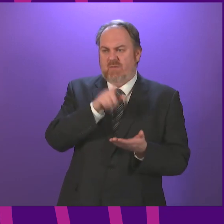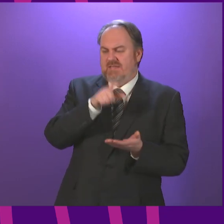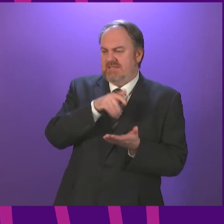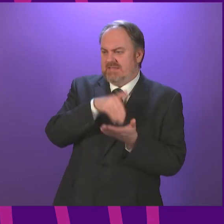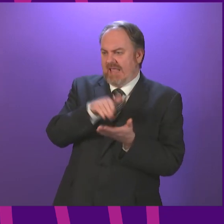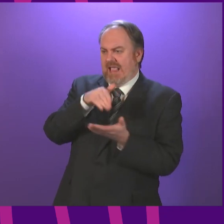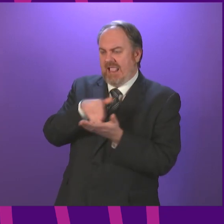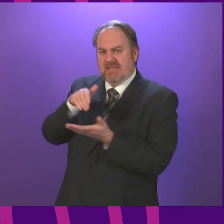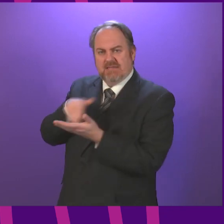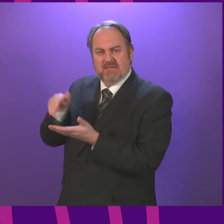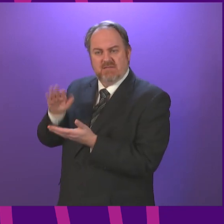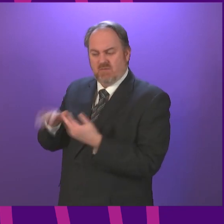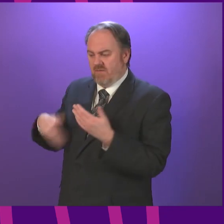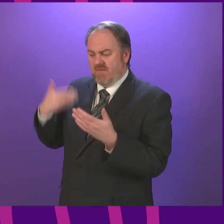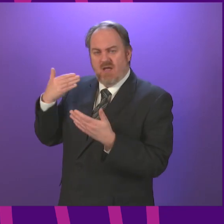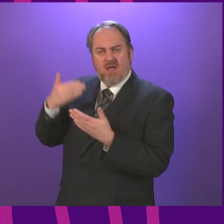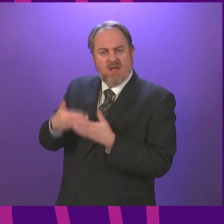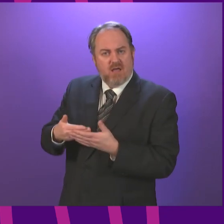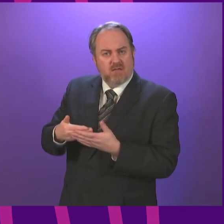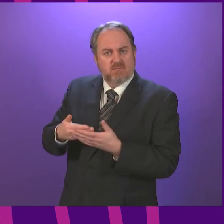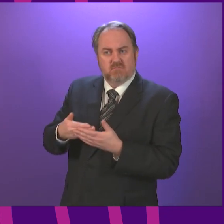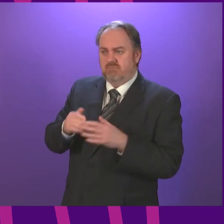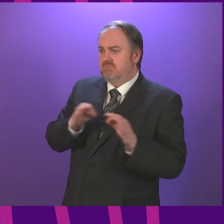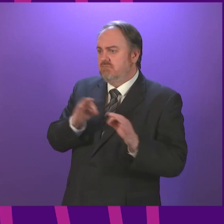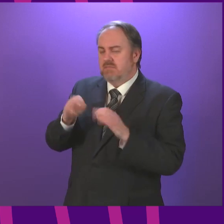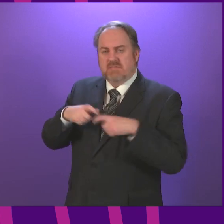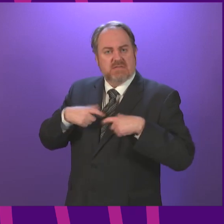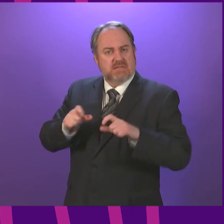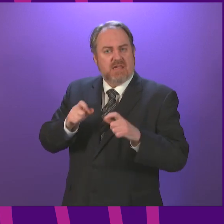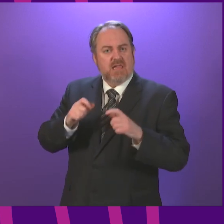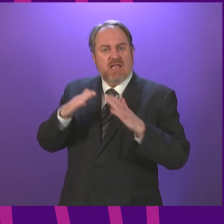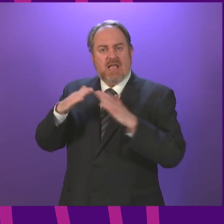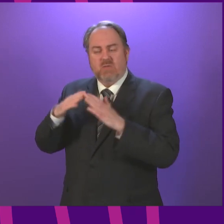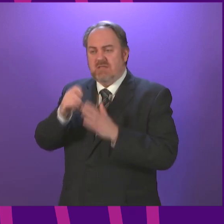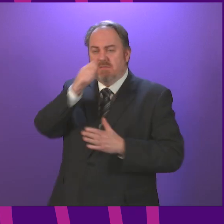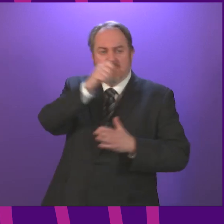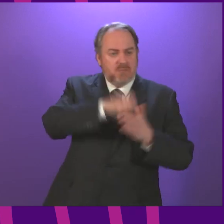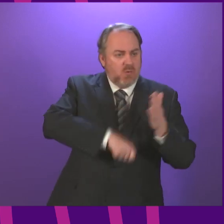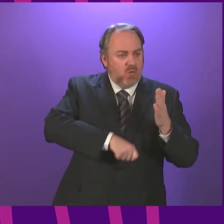seen no evidence of the overall blockages in the market that have been reported in England.